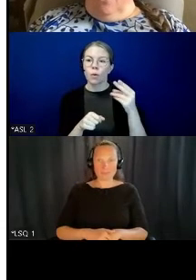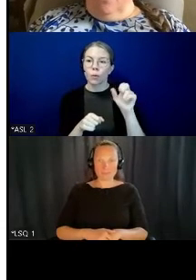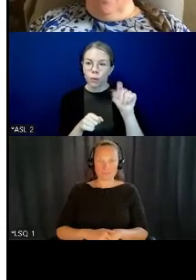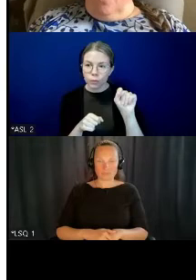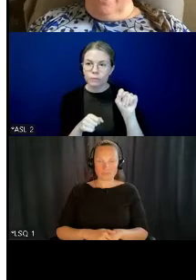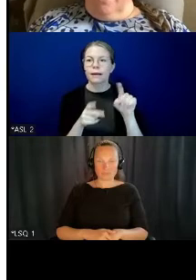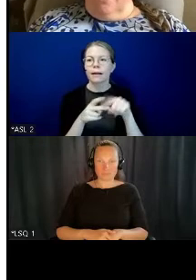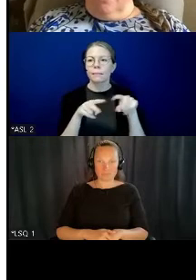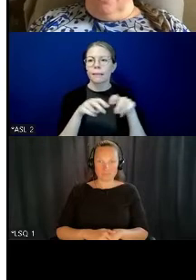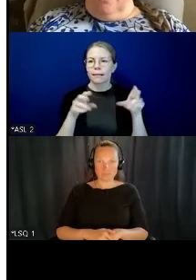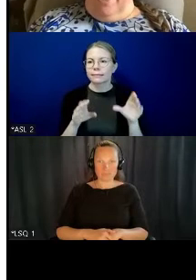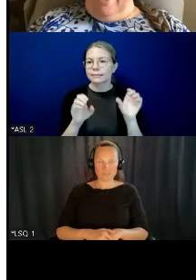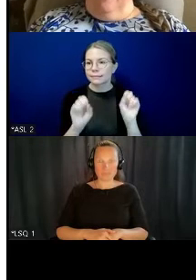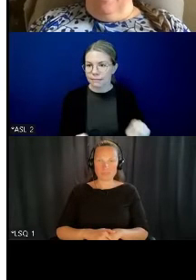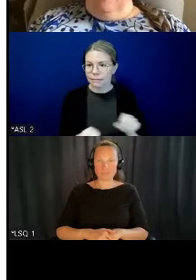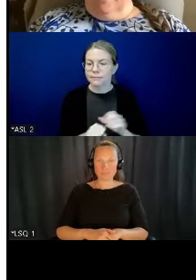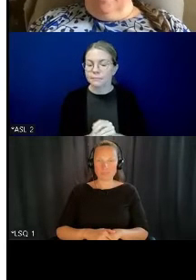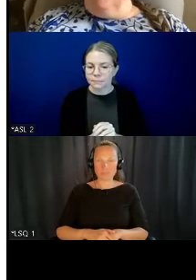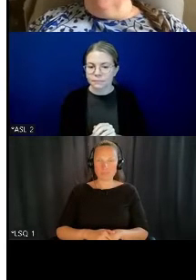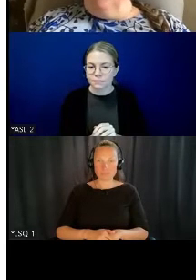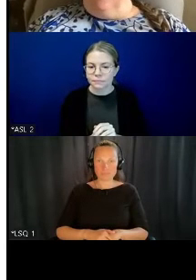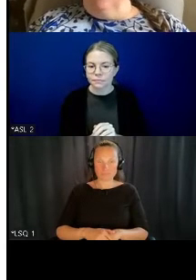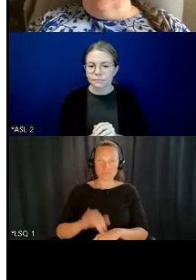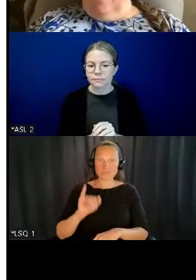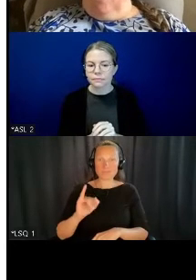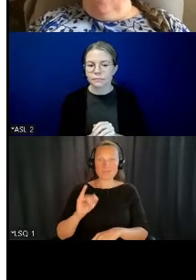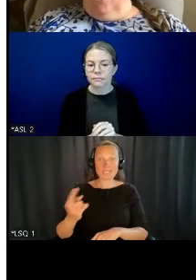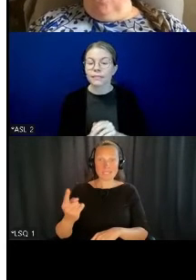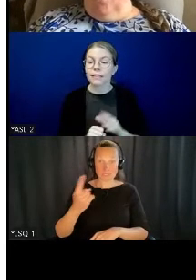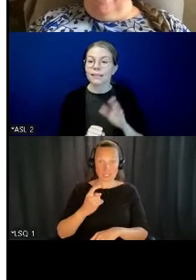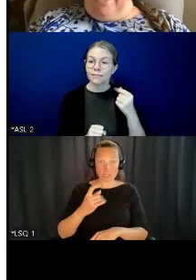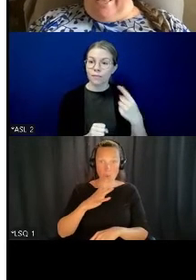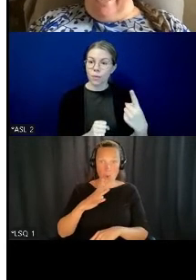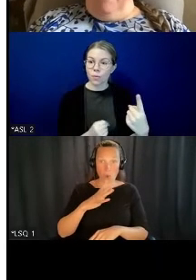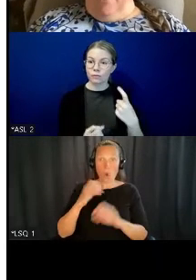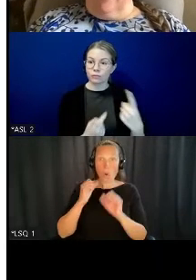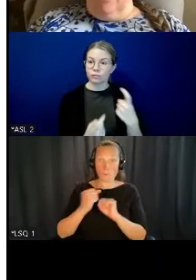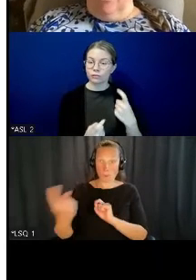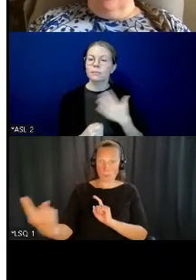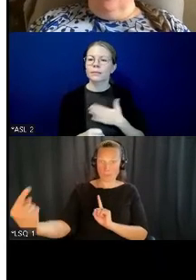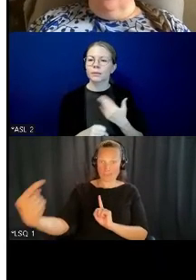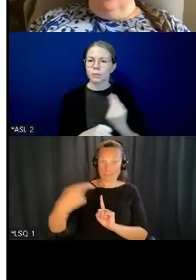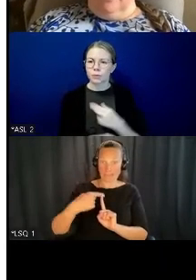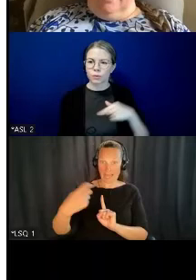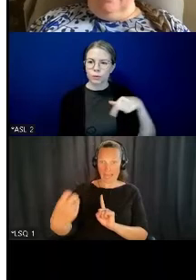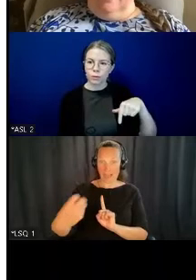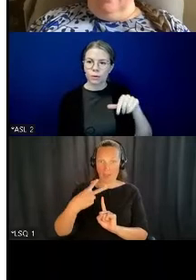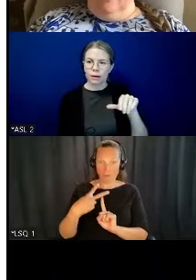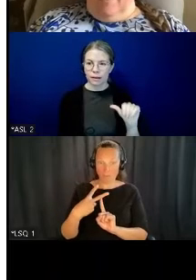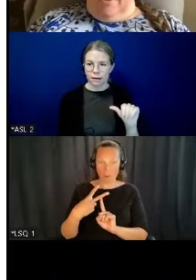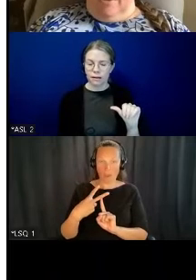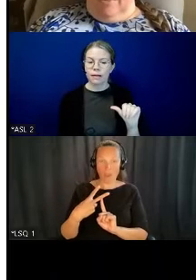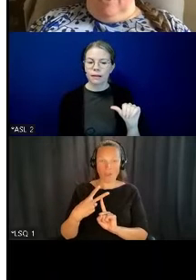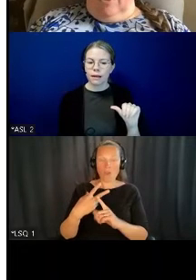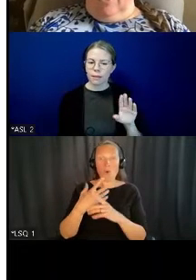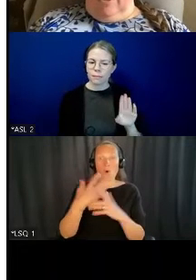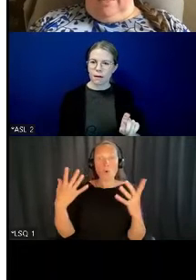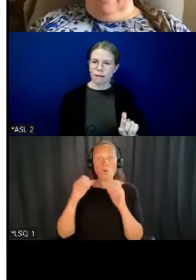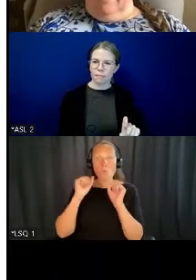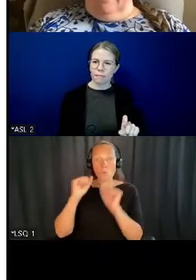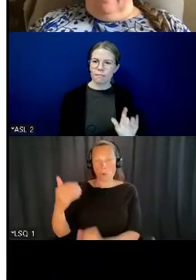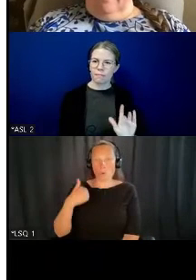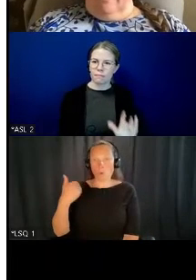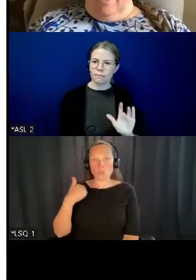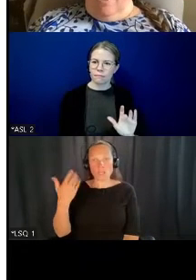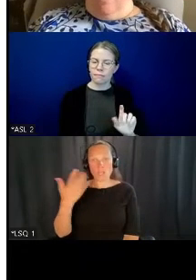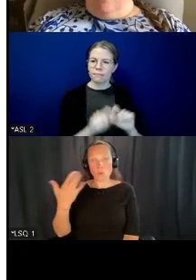YOUR QUESTIONS, PLEASE PUT THOSE IN THE Q AND A BOX USUALLY AT THE BOTTOM OF YOUR SCREEN. OUR